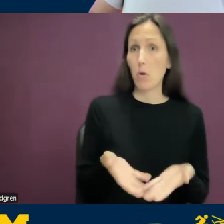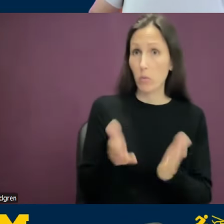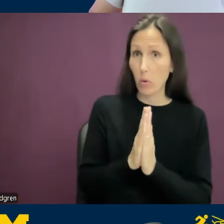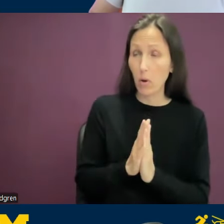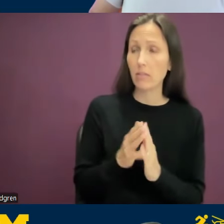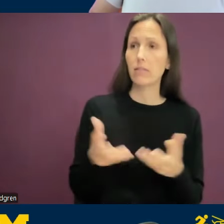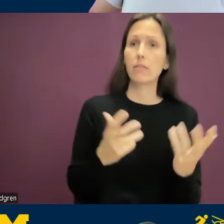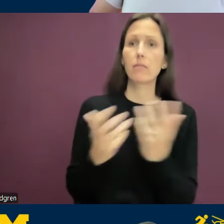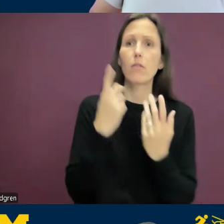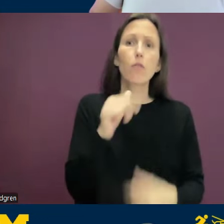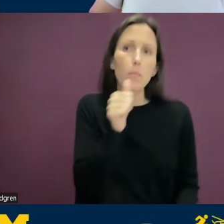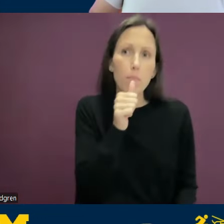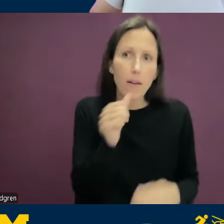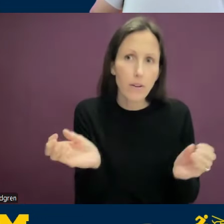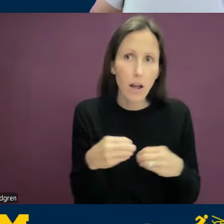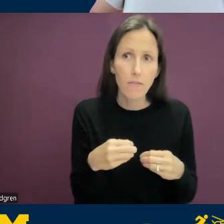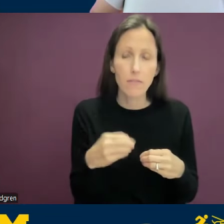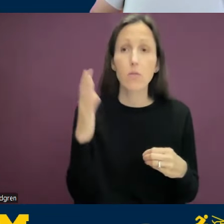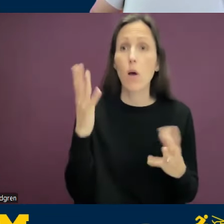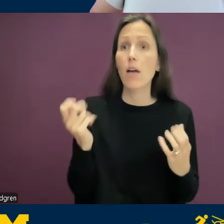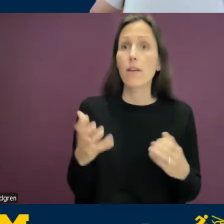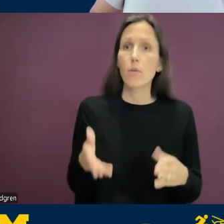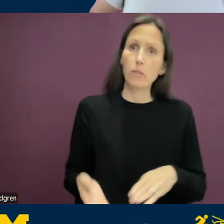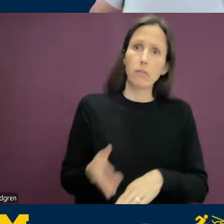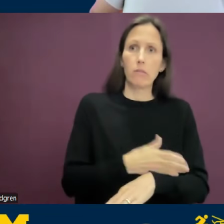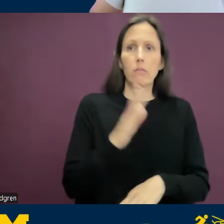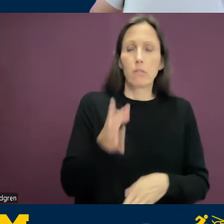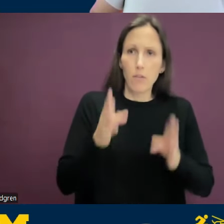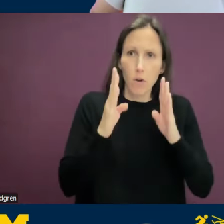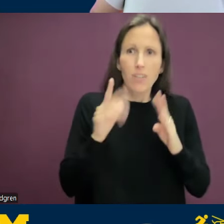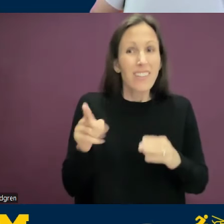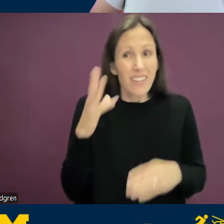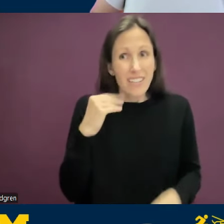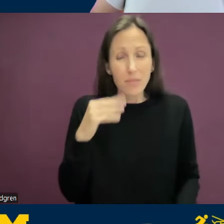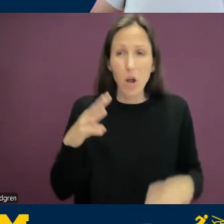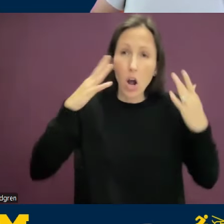for a private office to improve their focus because they experience auditory and visual distractions